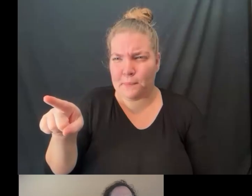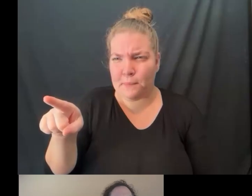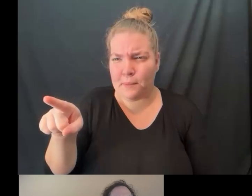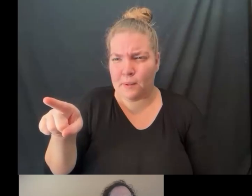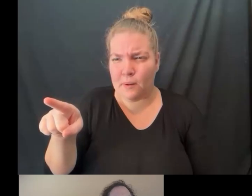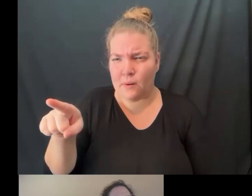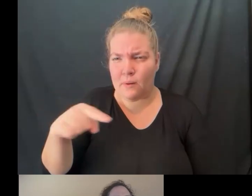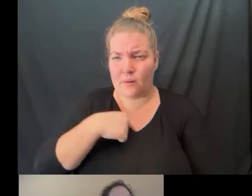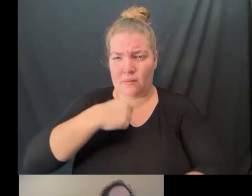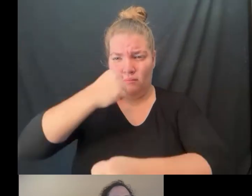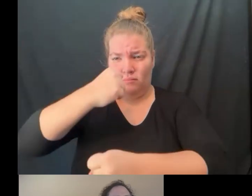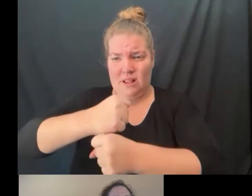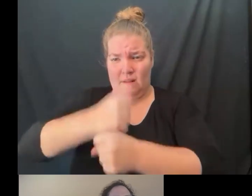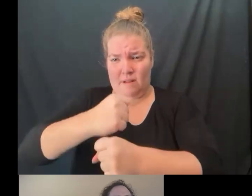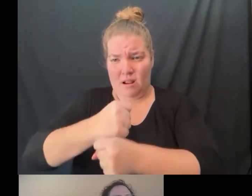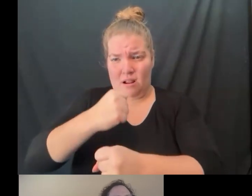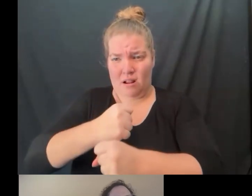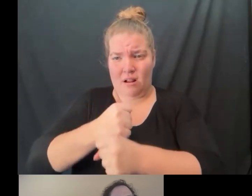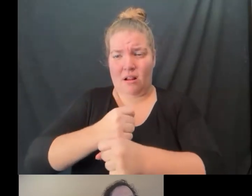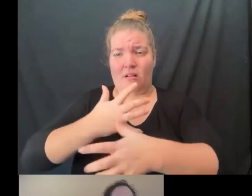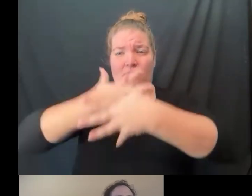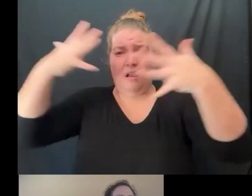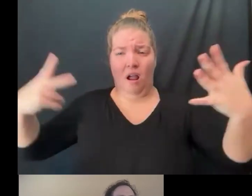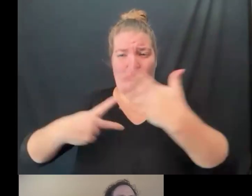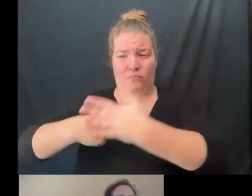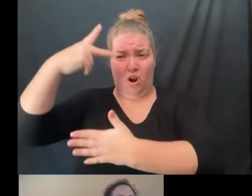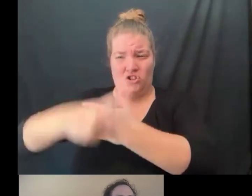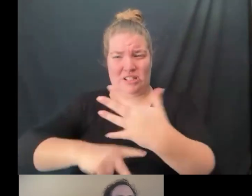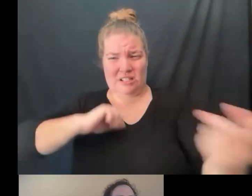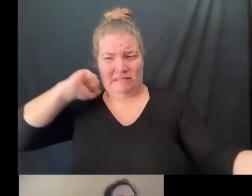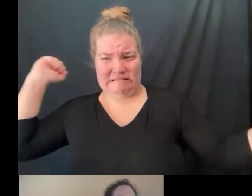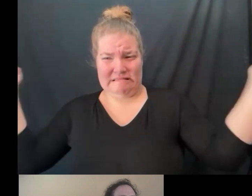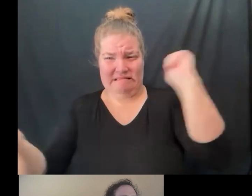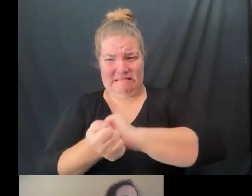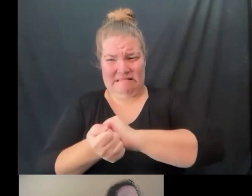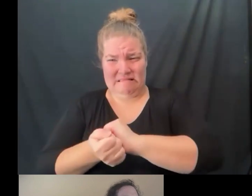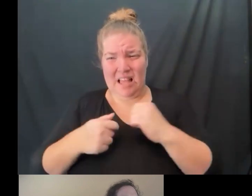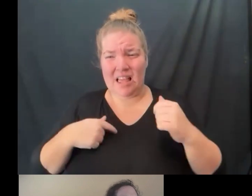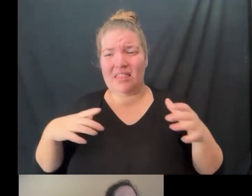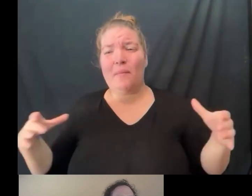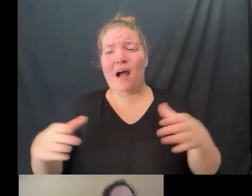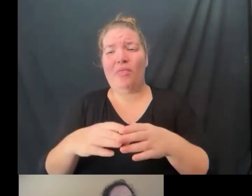Sherri's question is as follows. I am working on a large change management project that